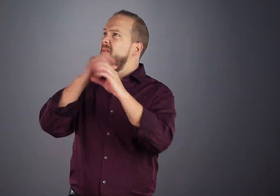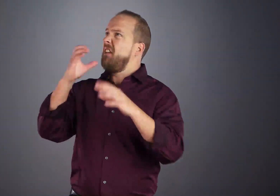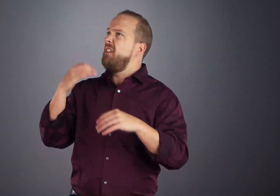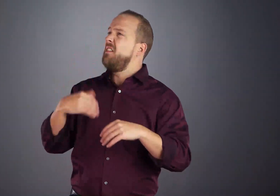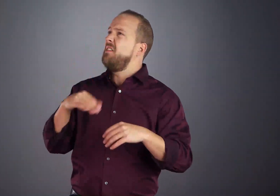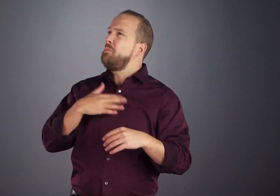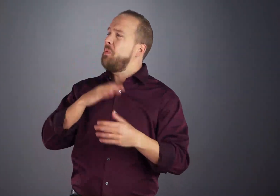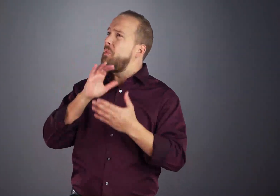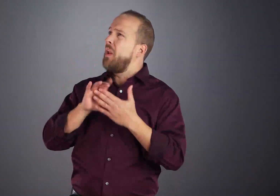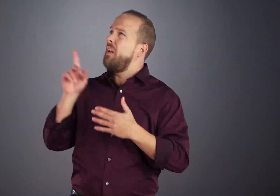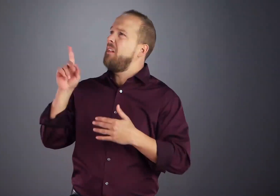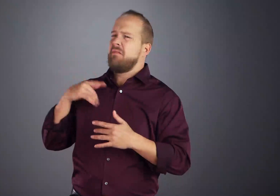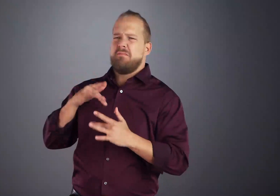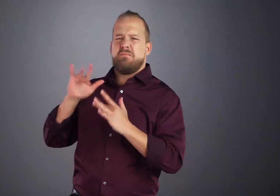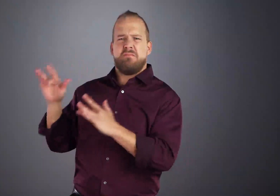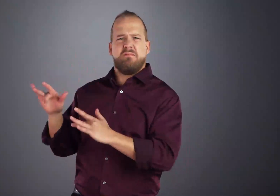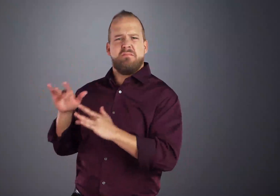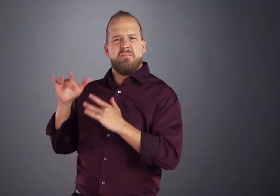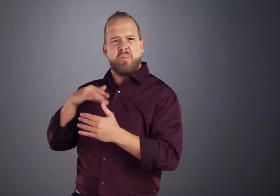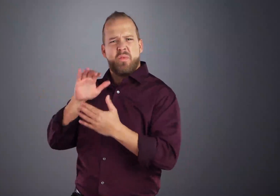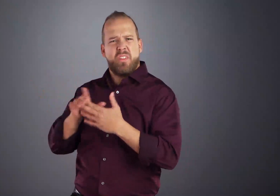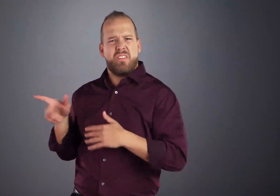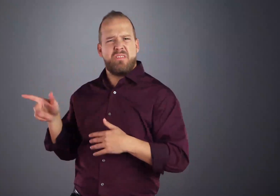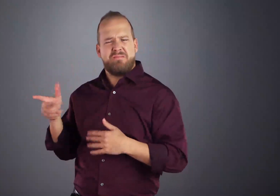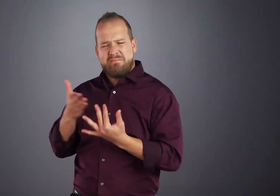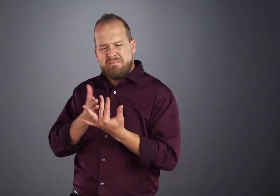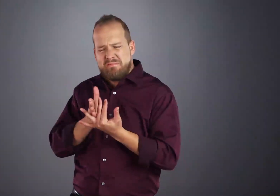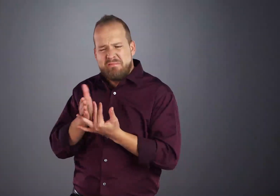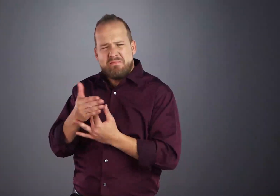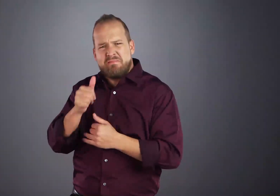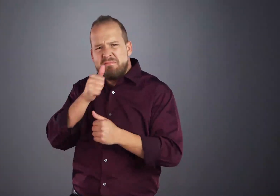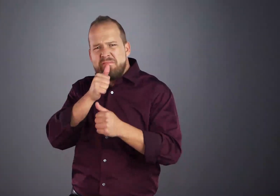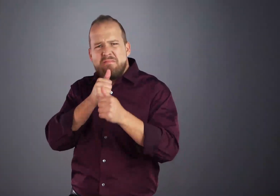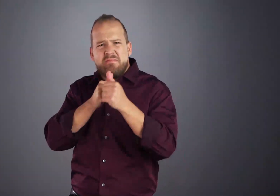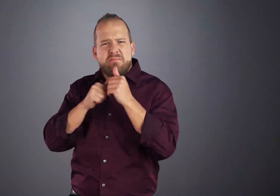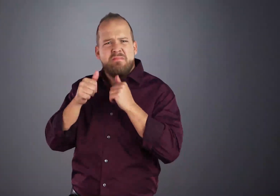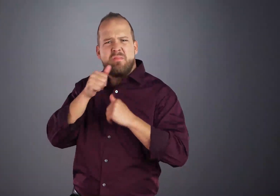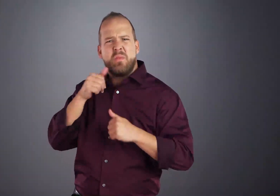I thought of my poor wife. There had been much happiness after all.